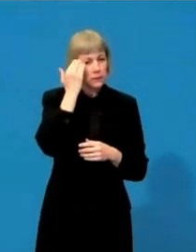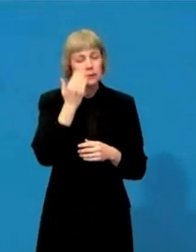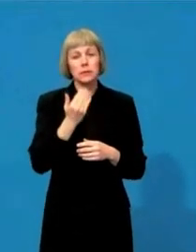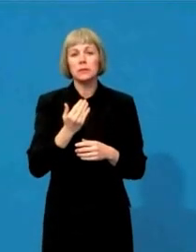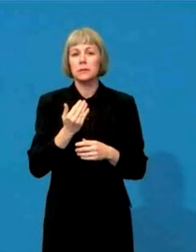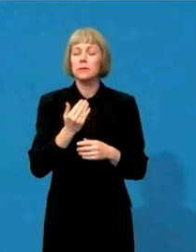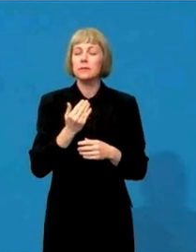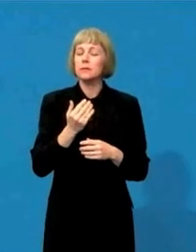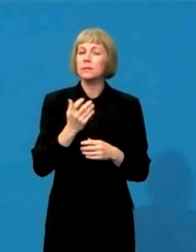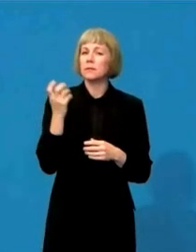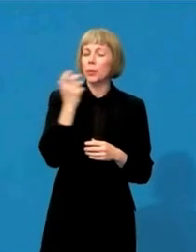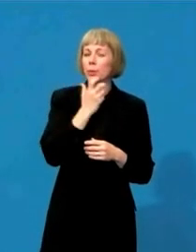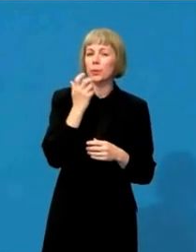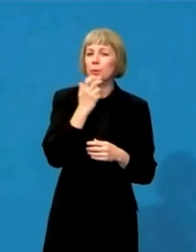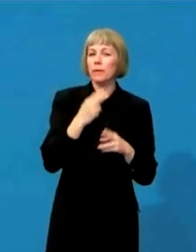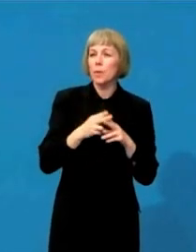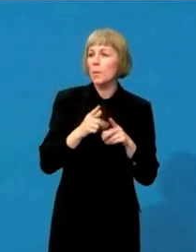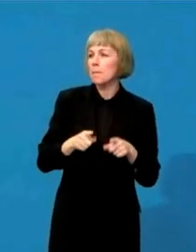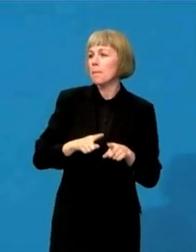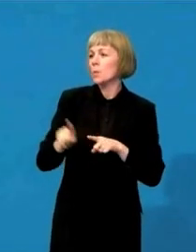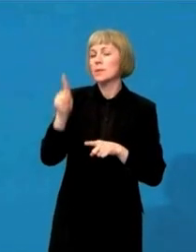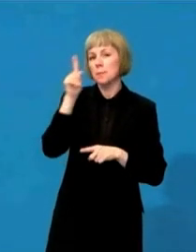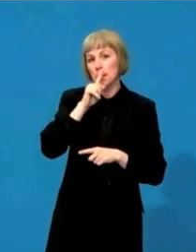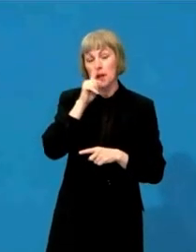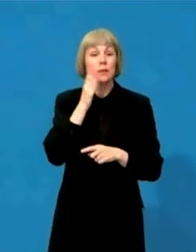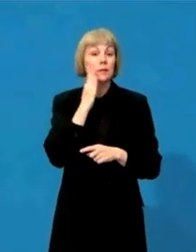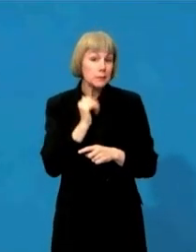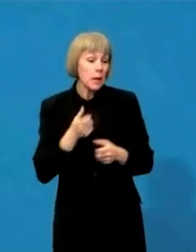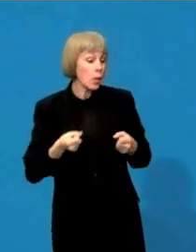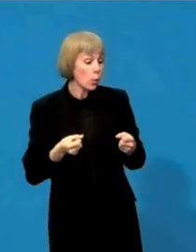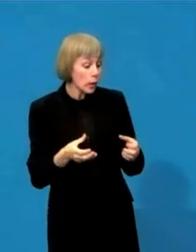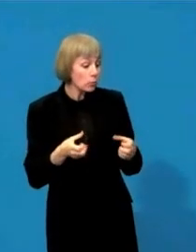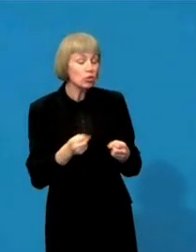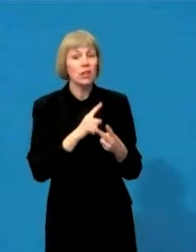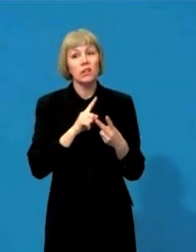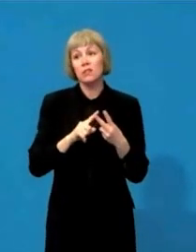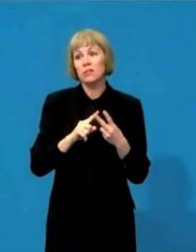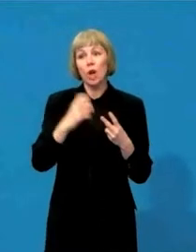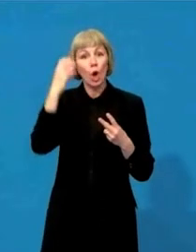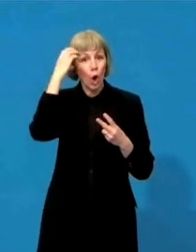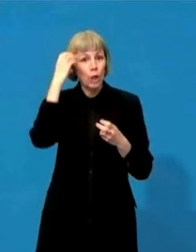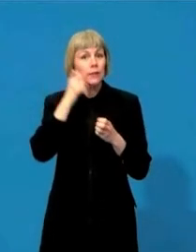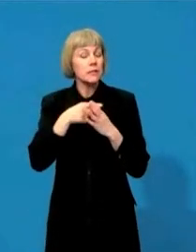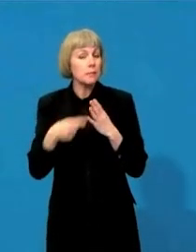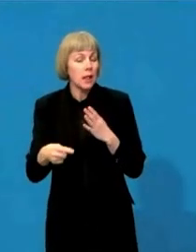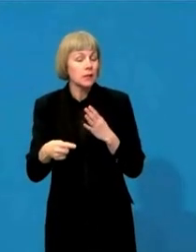you are in a wheelchair or you have some cognitive disability. It is really hard.